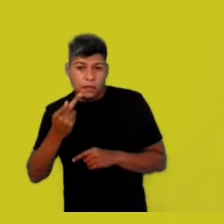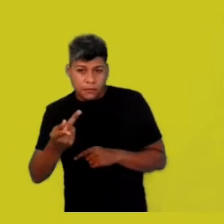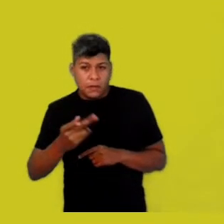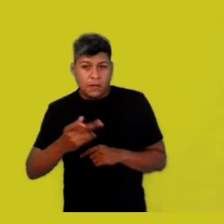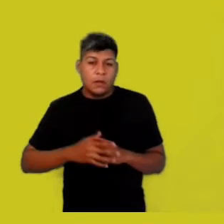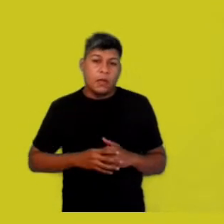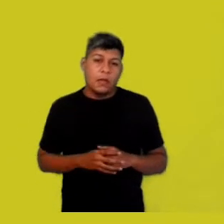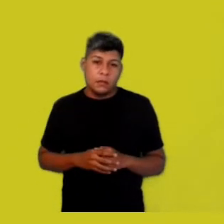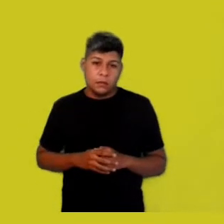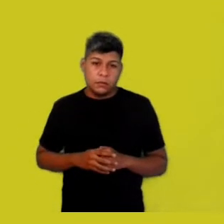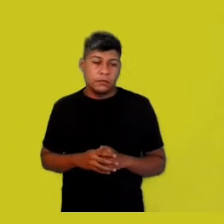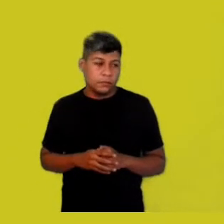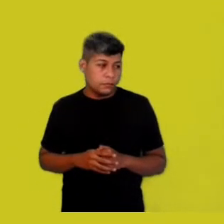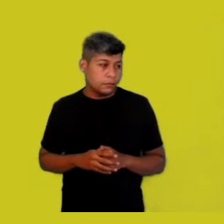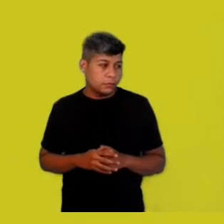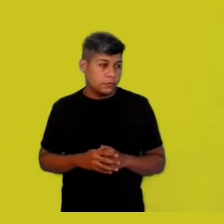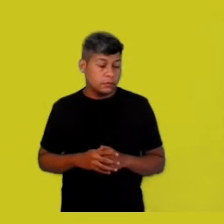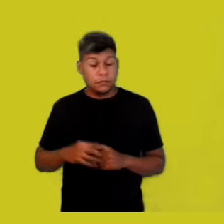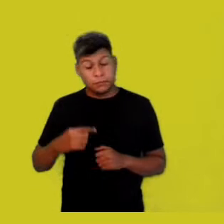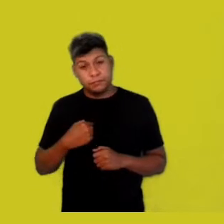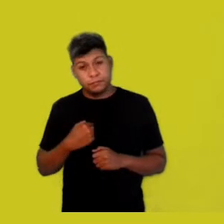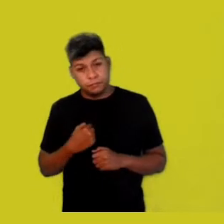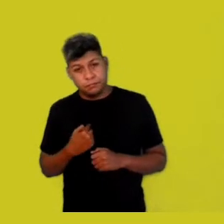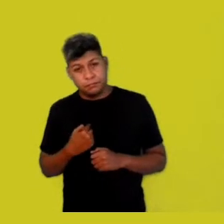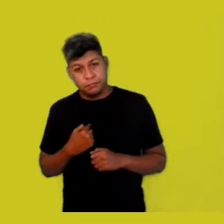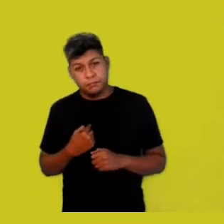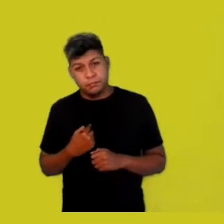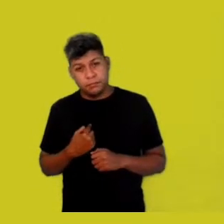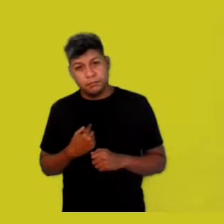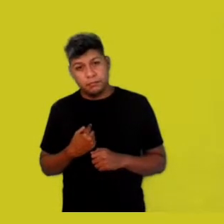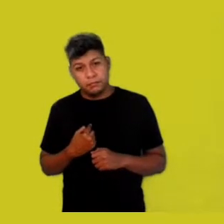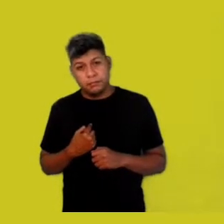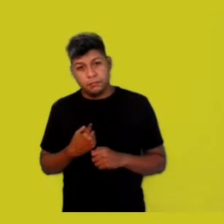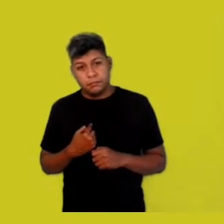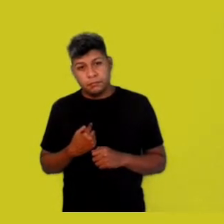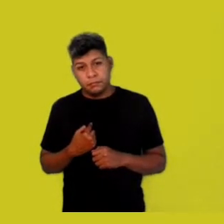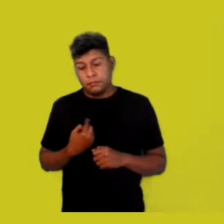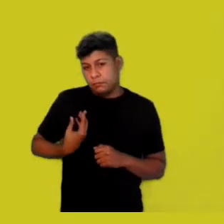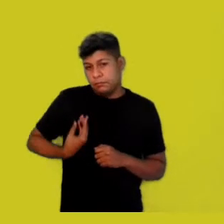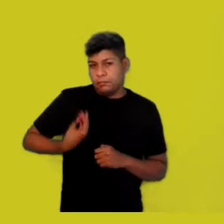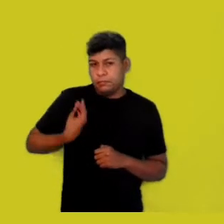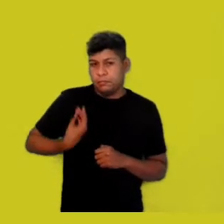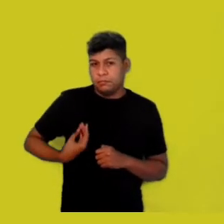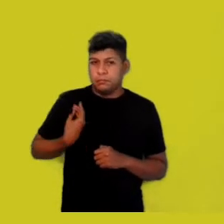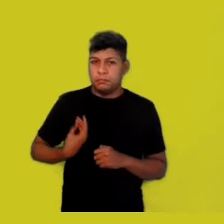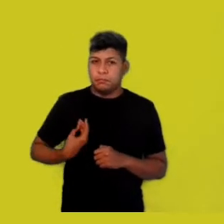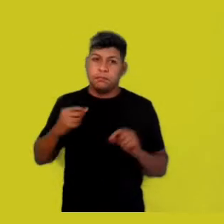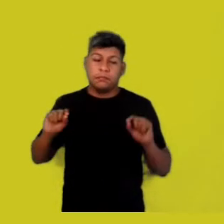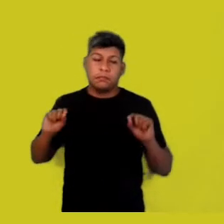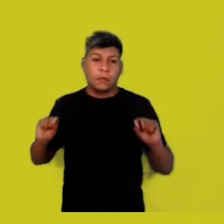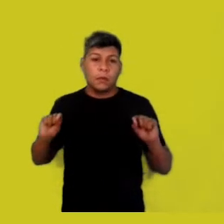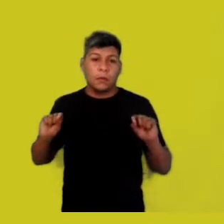I remain with this idea